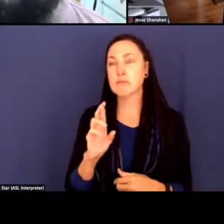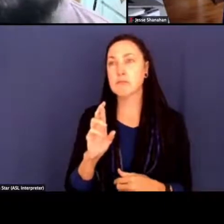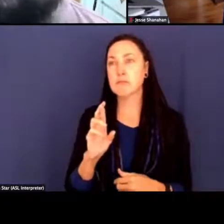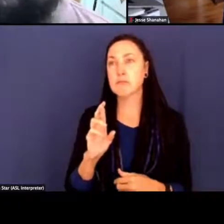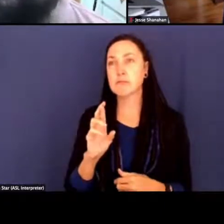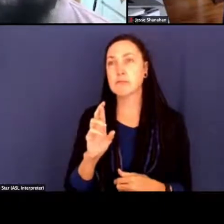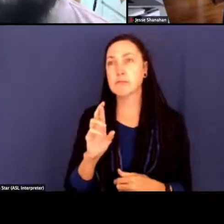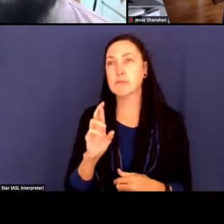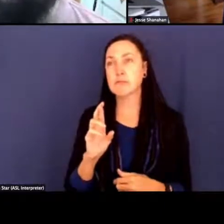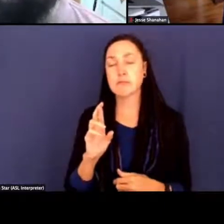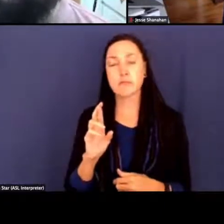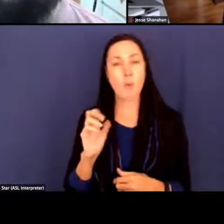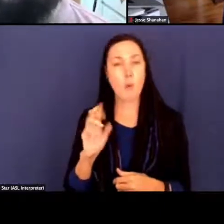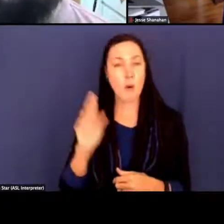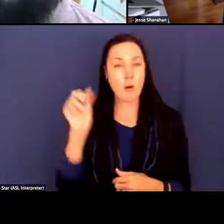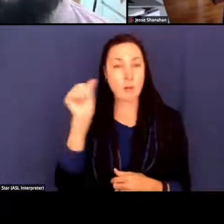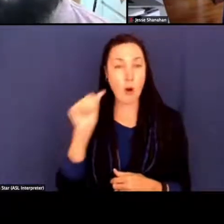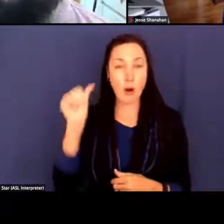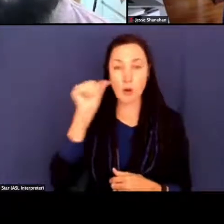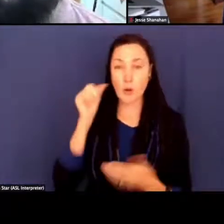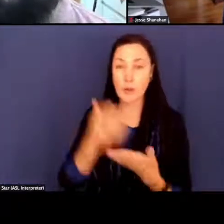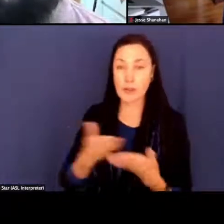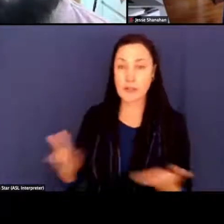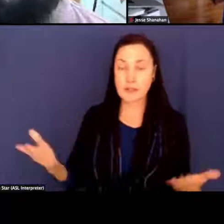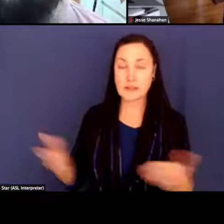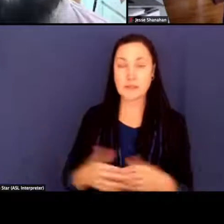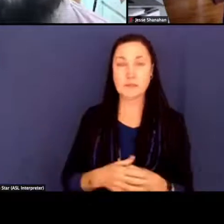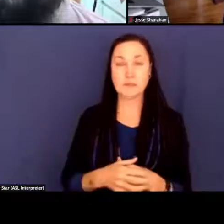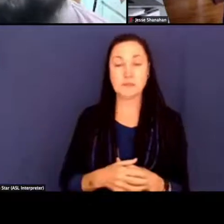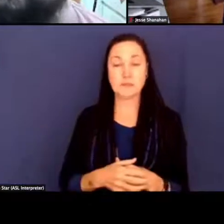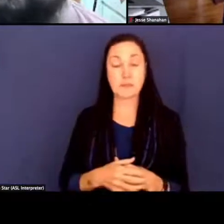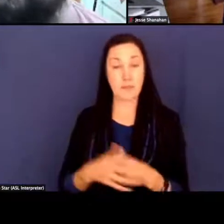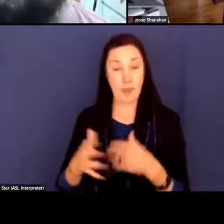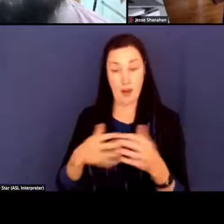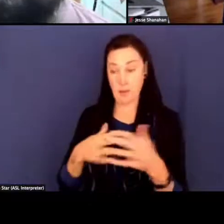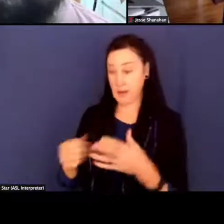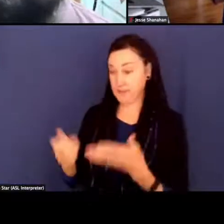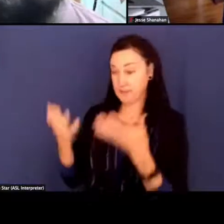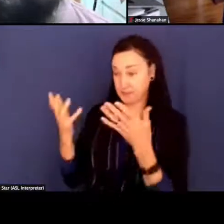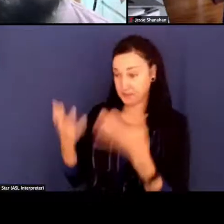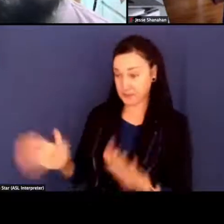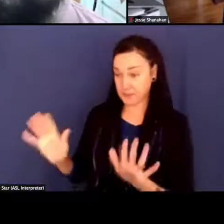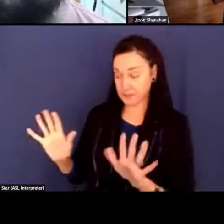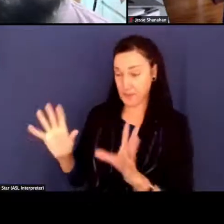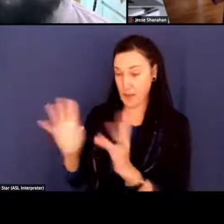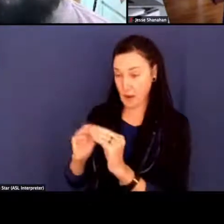audio. When I came back from the conference,